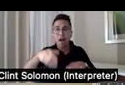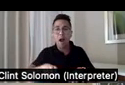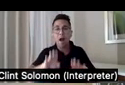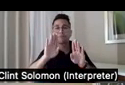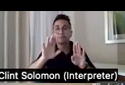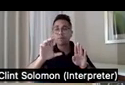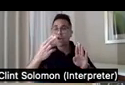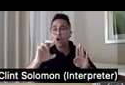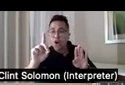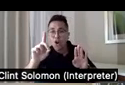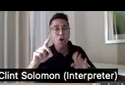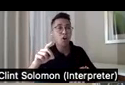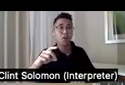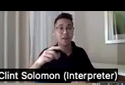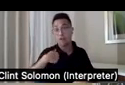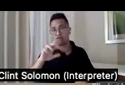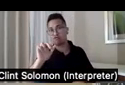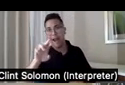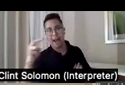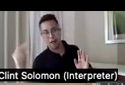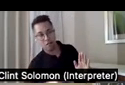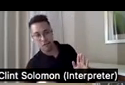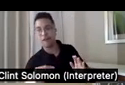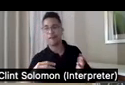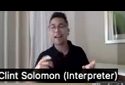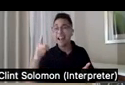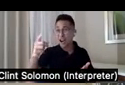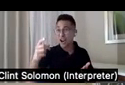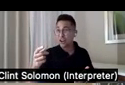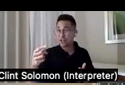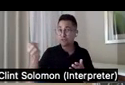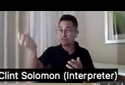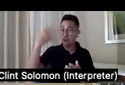or maybe two things and offered me a choice oh gee i probably wouldn't make any choice but if